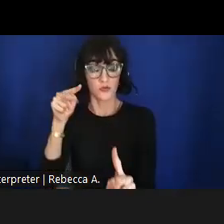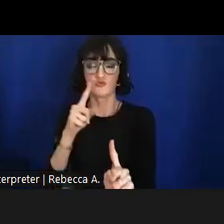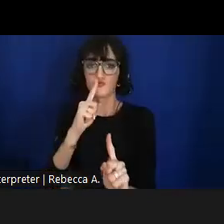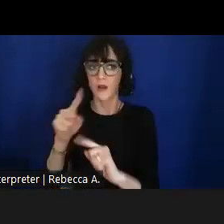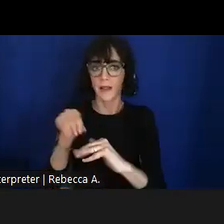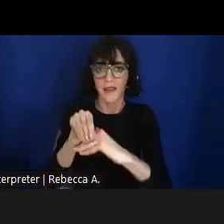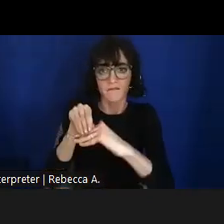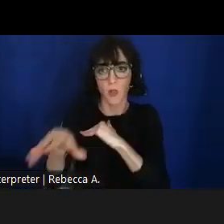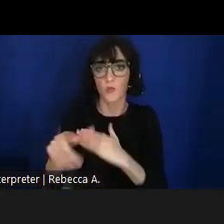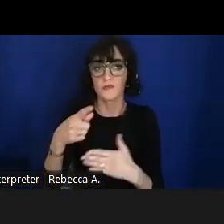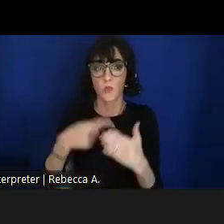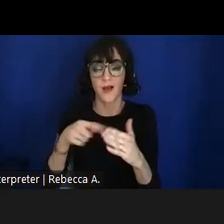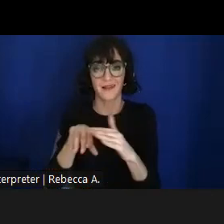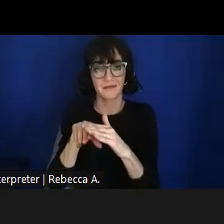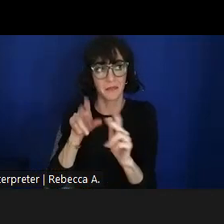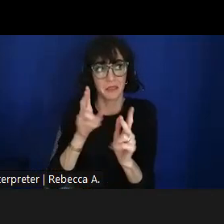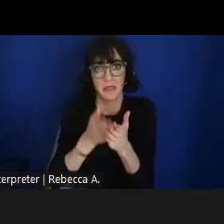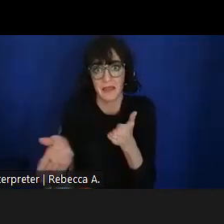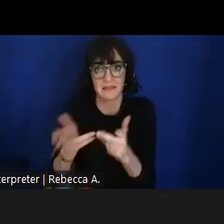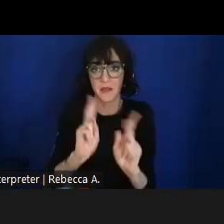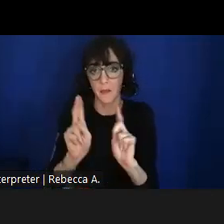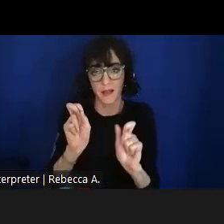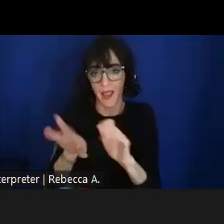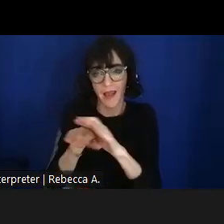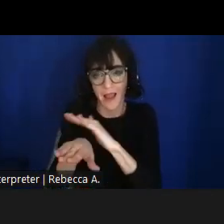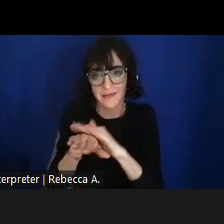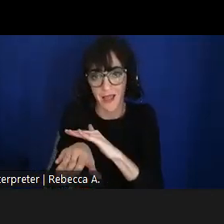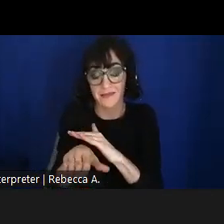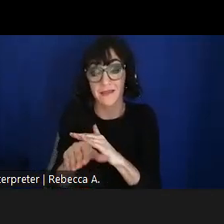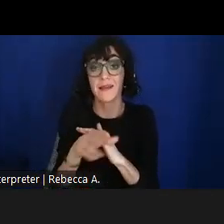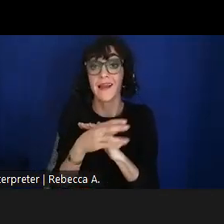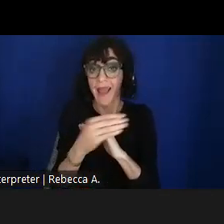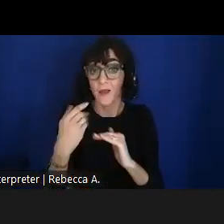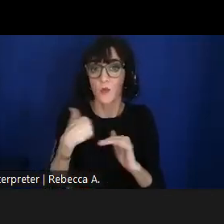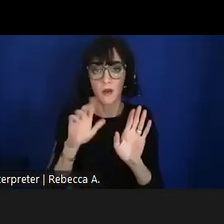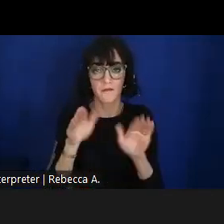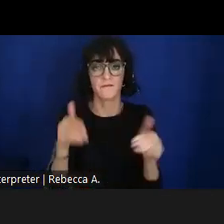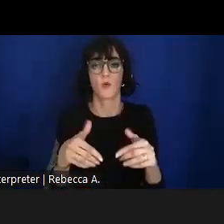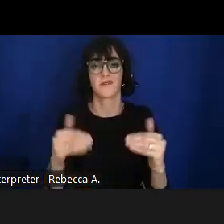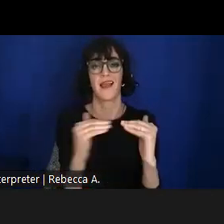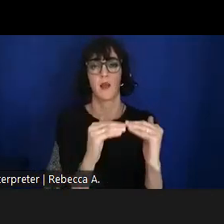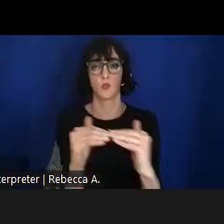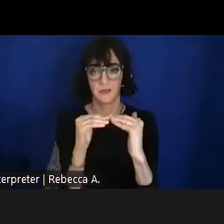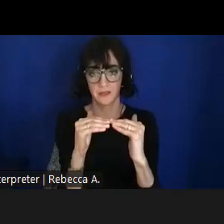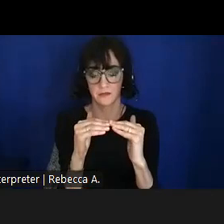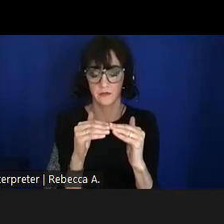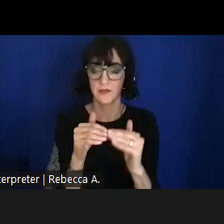have access to and then focuses on Equity as a core component of all everything that